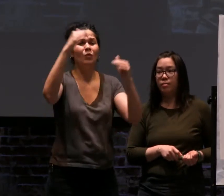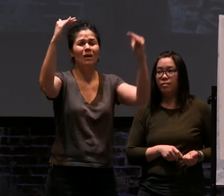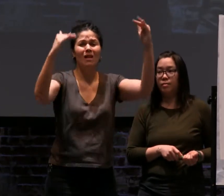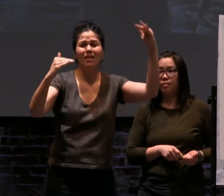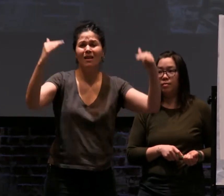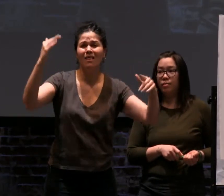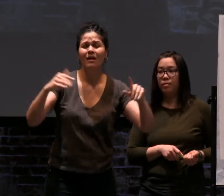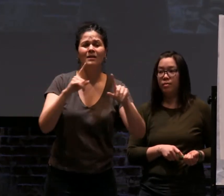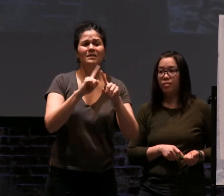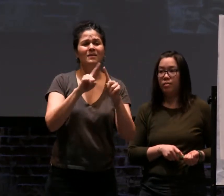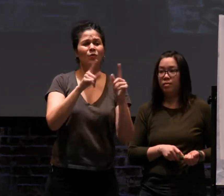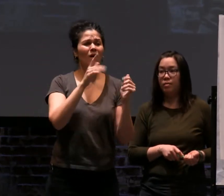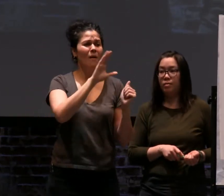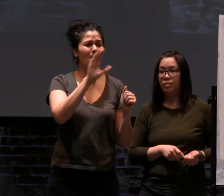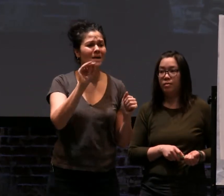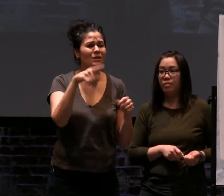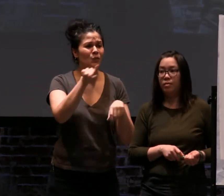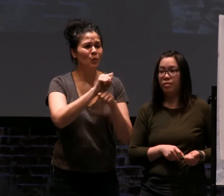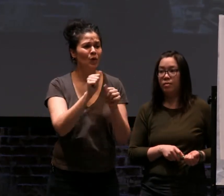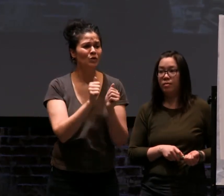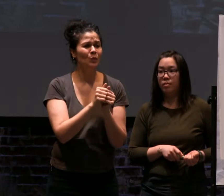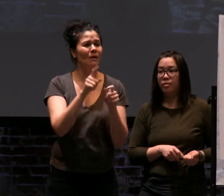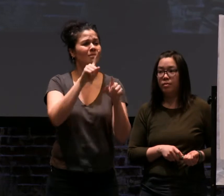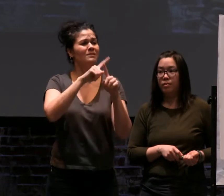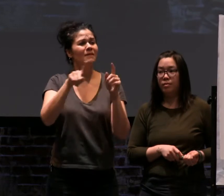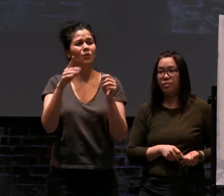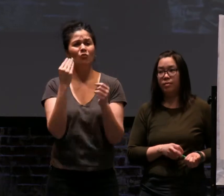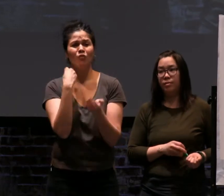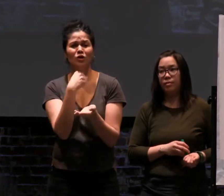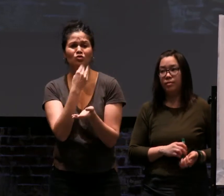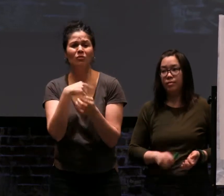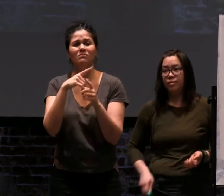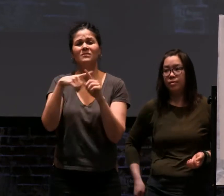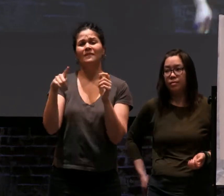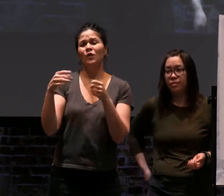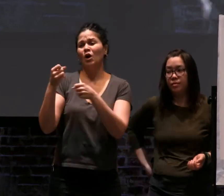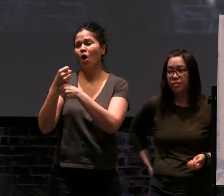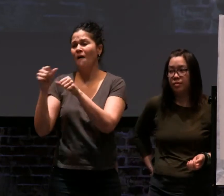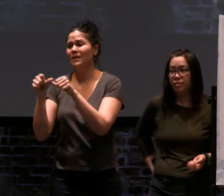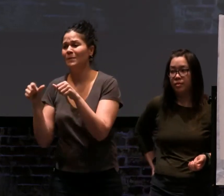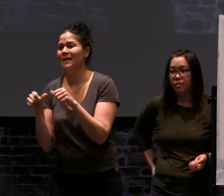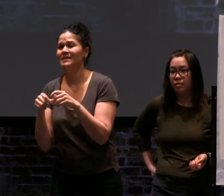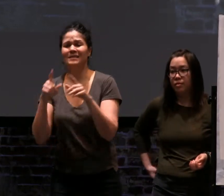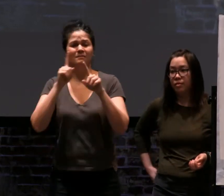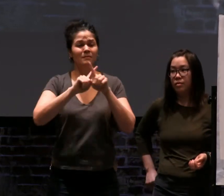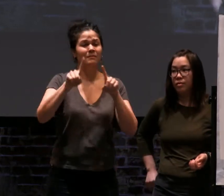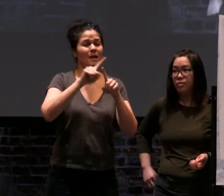research to identify resources, different companies, businesses,